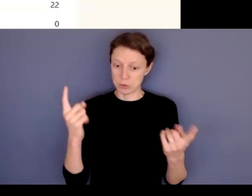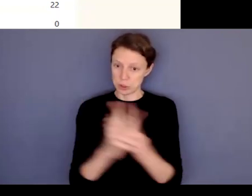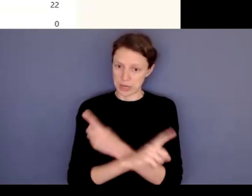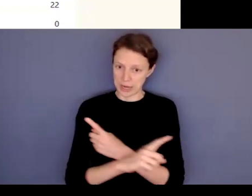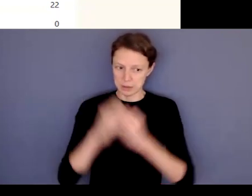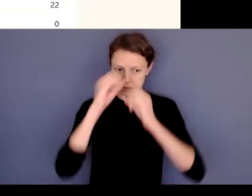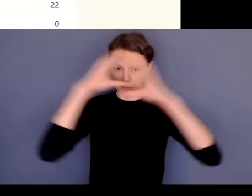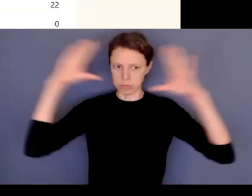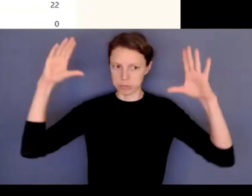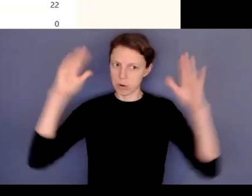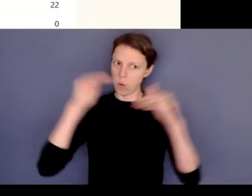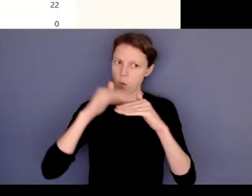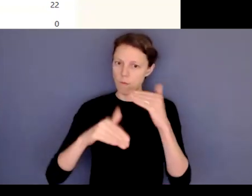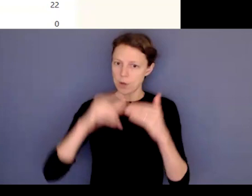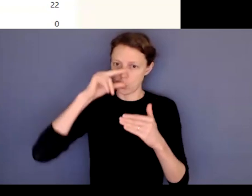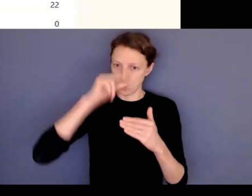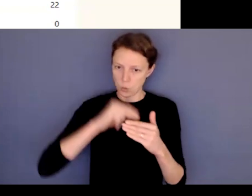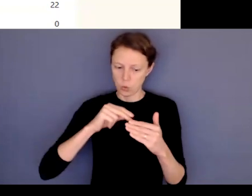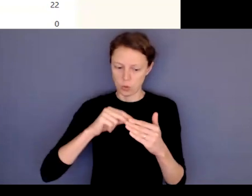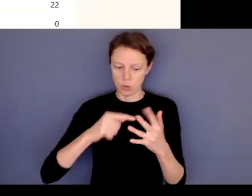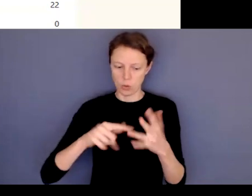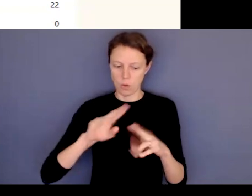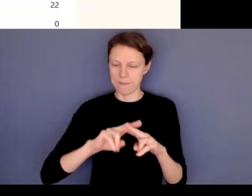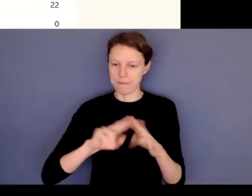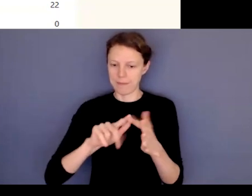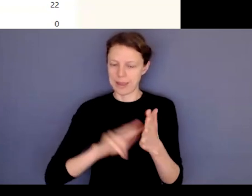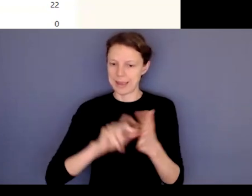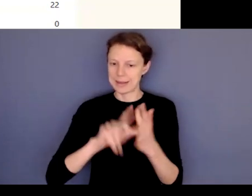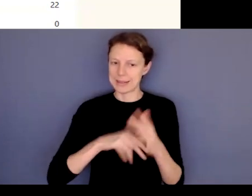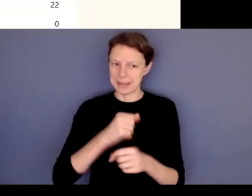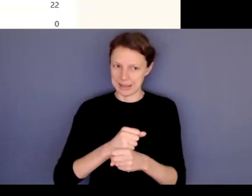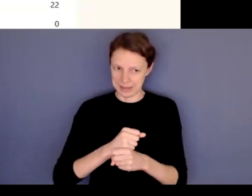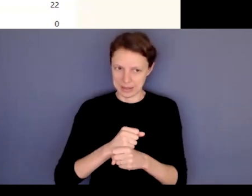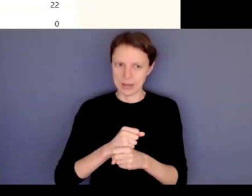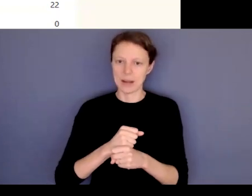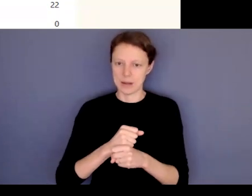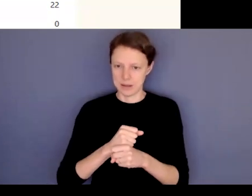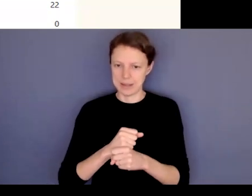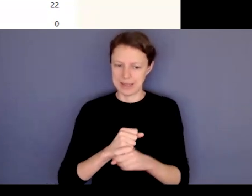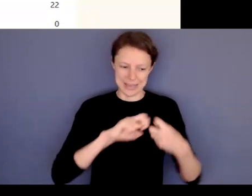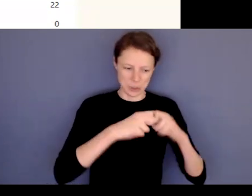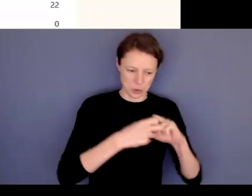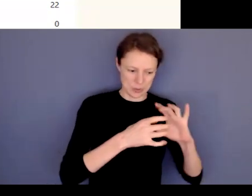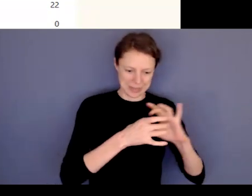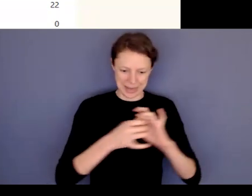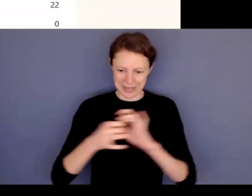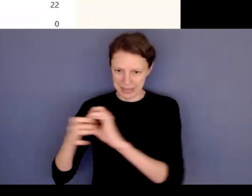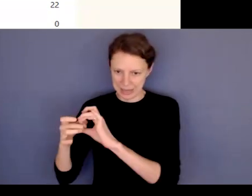people and their families at the moment are connected. And so it got over 12,000 impressions, a whole range of shares and saves.